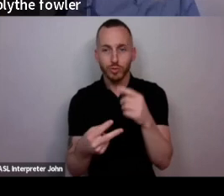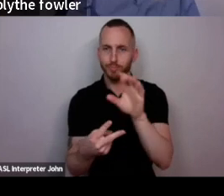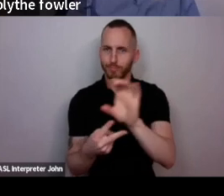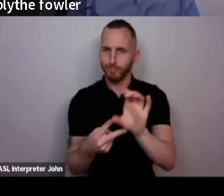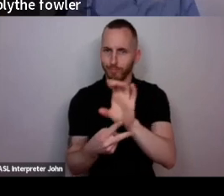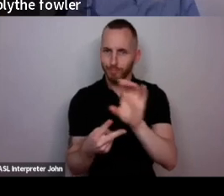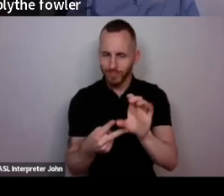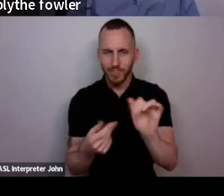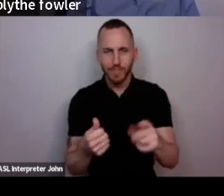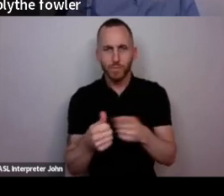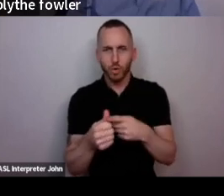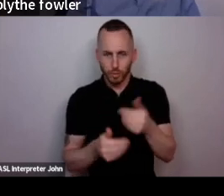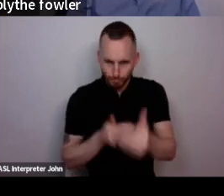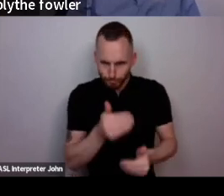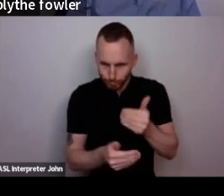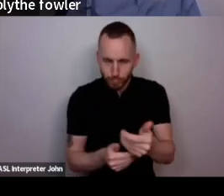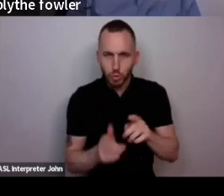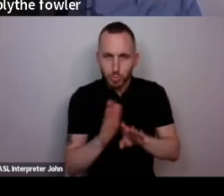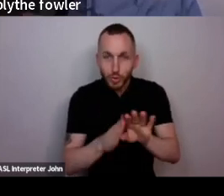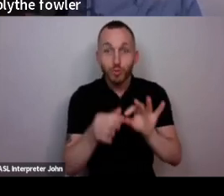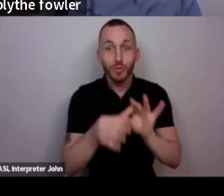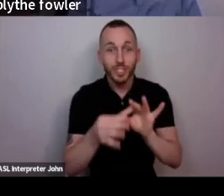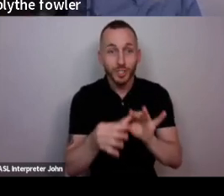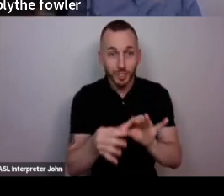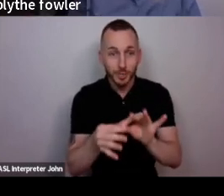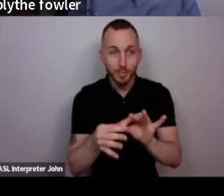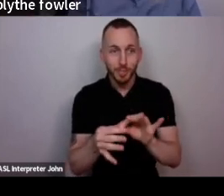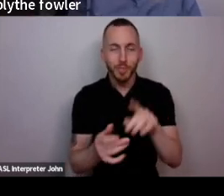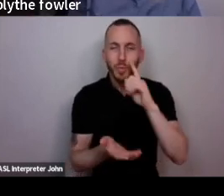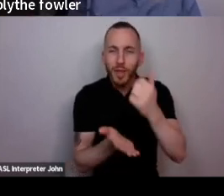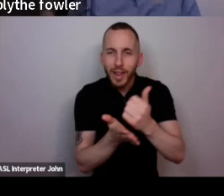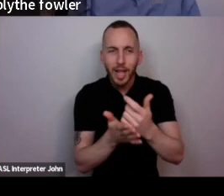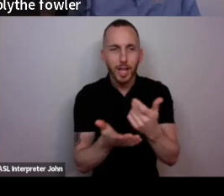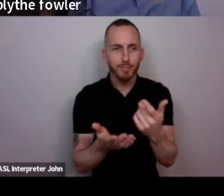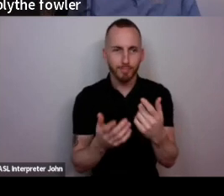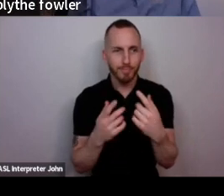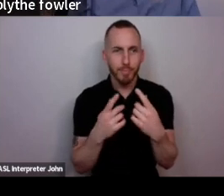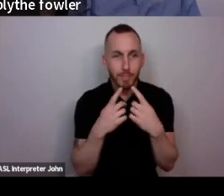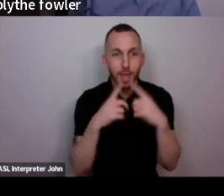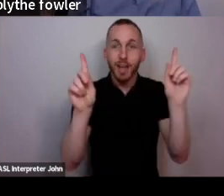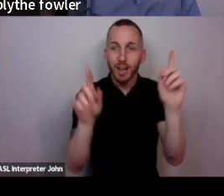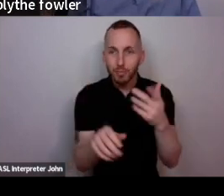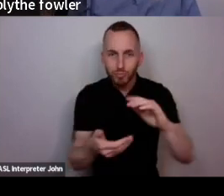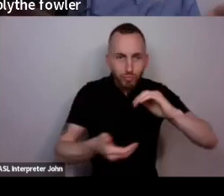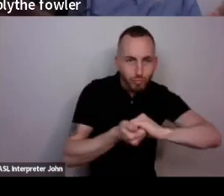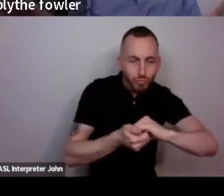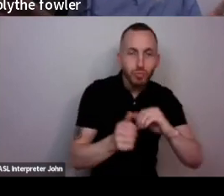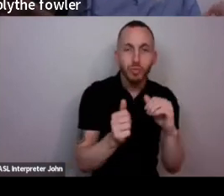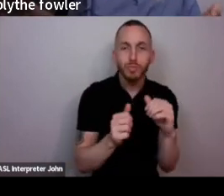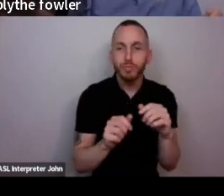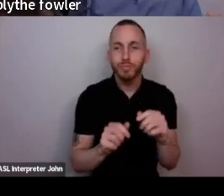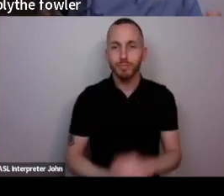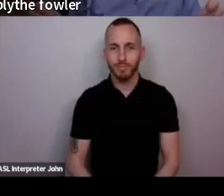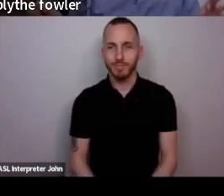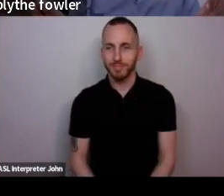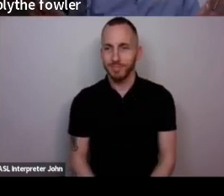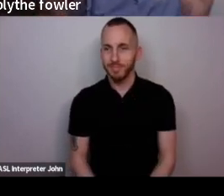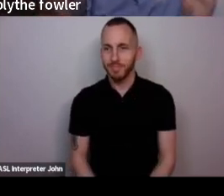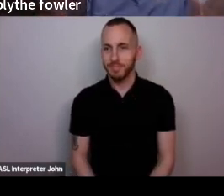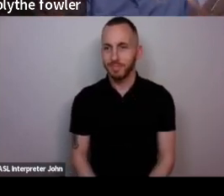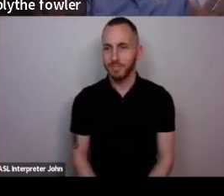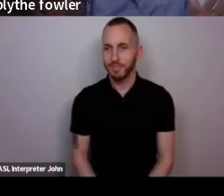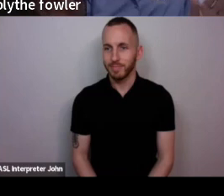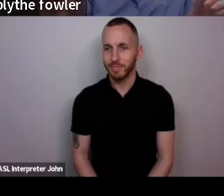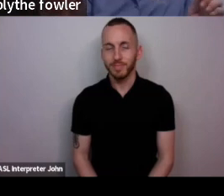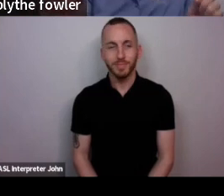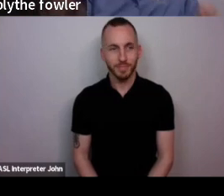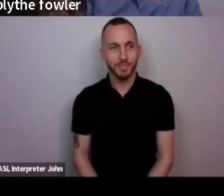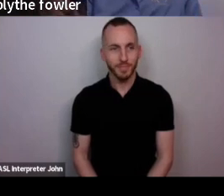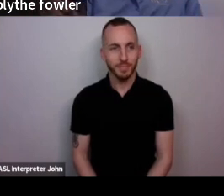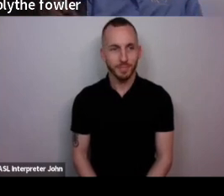relationships to help work among partners. [I'm sorry] Cooperation and communication